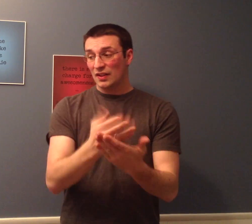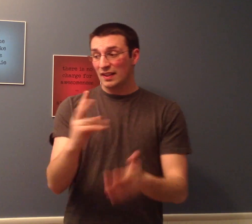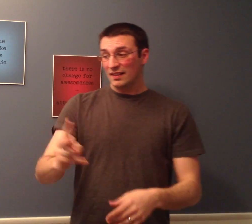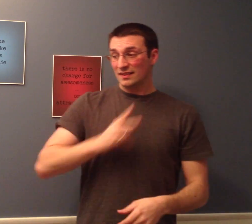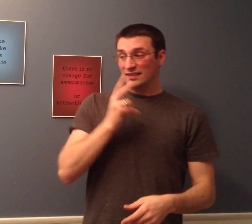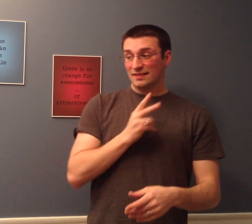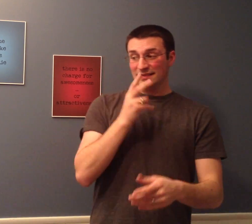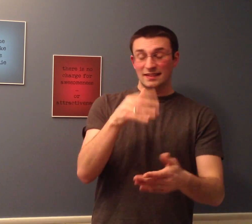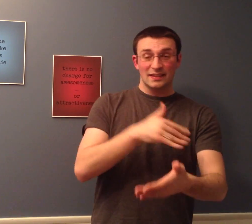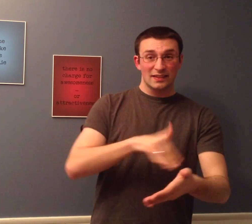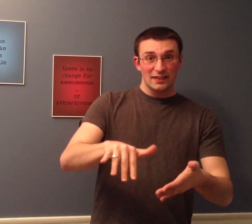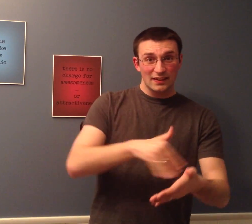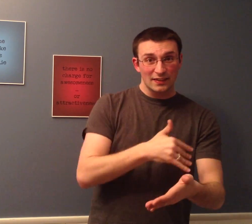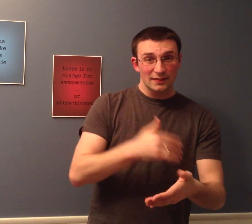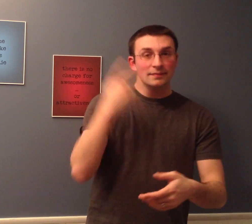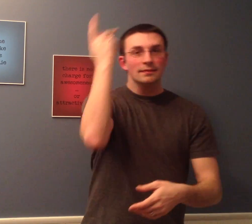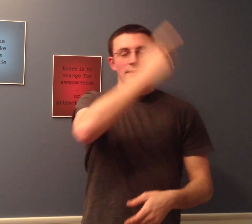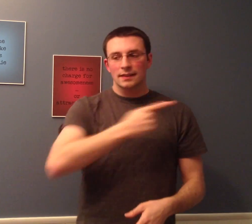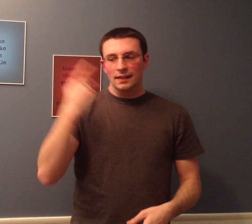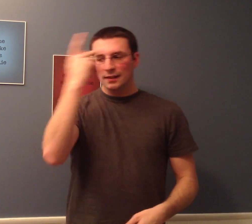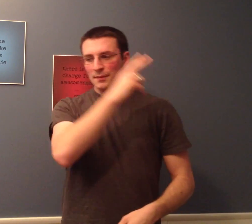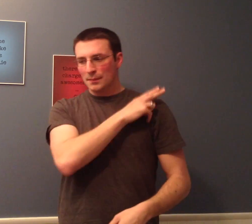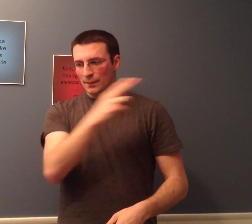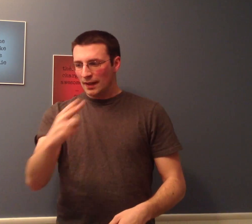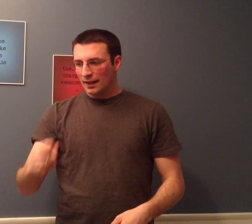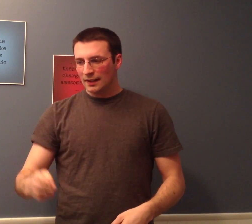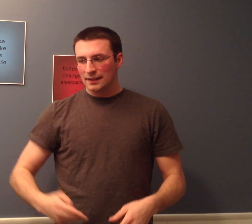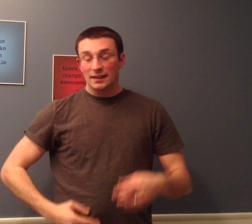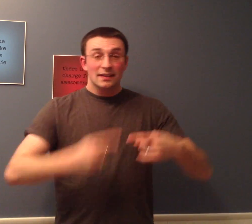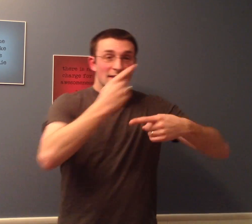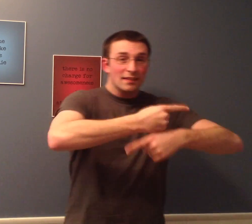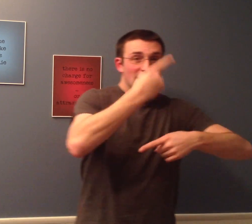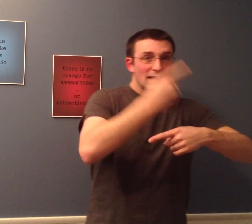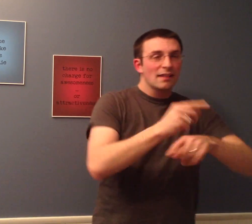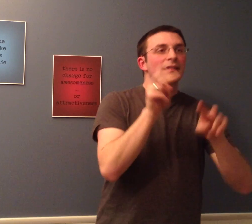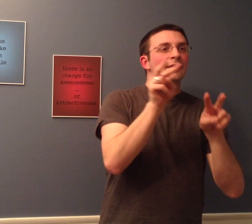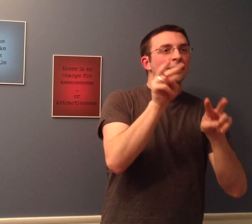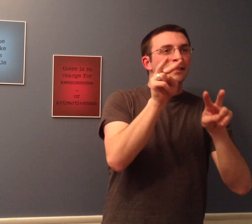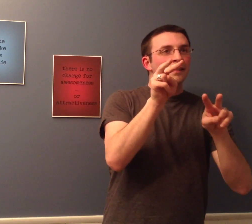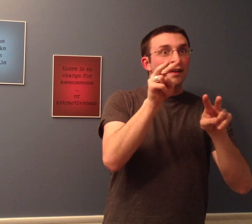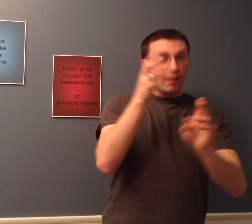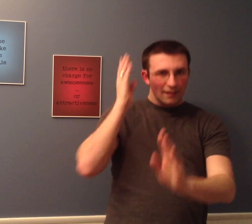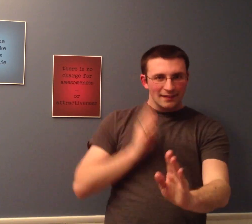When Rindercella arrived at the bancy fall, this prandsome hince met her at the door because